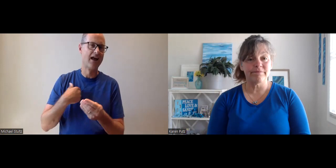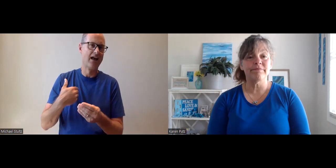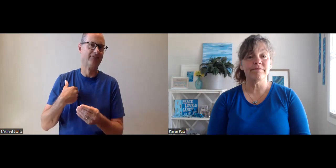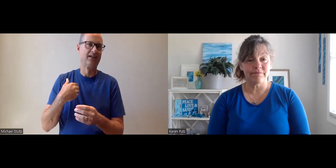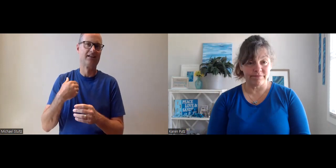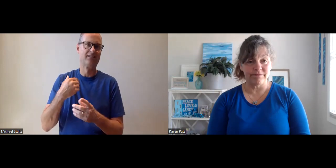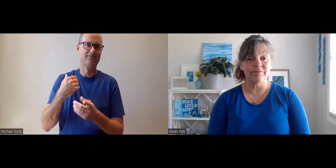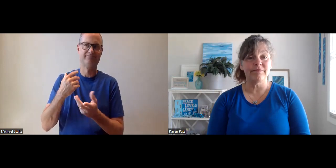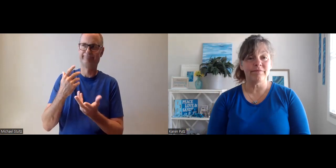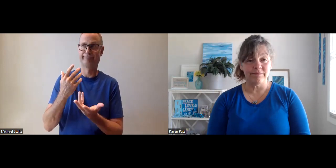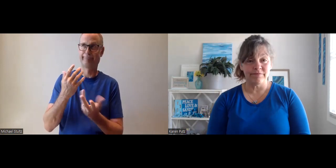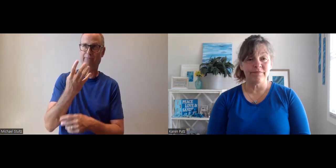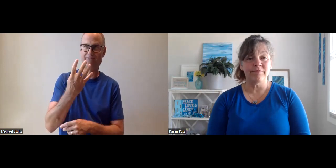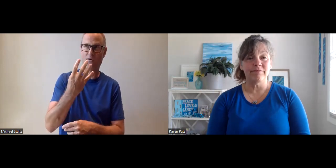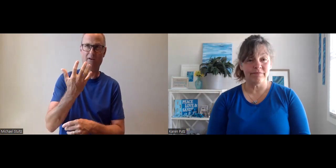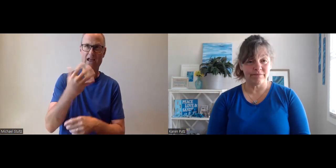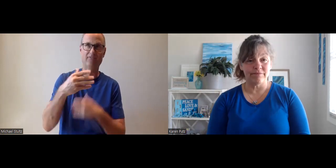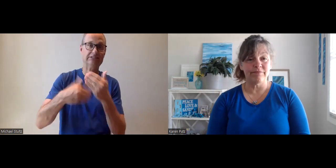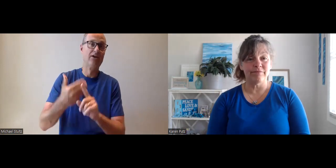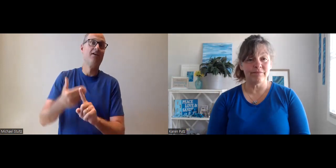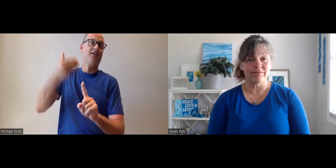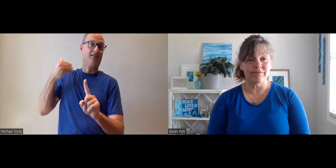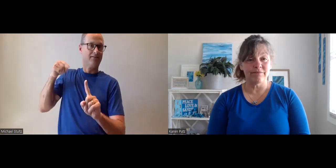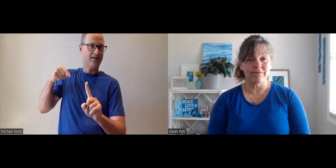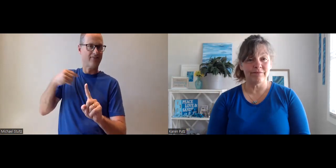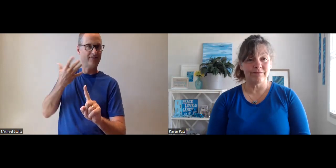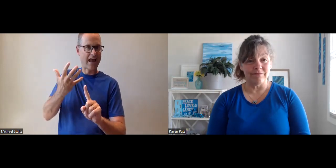And there were four or five generations of deaf cousins